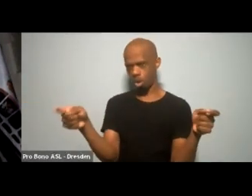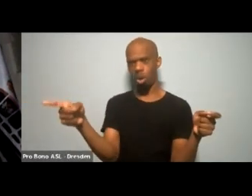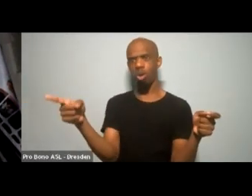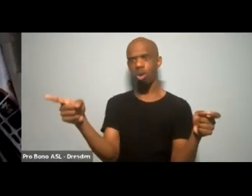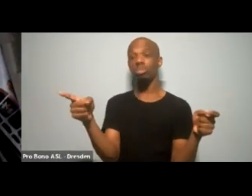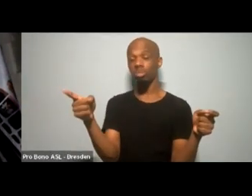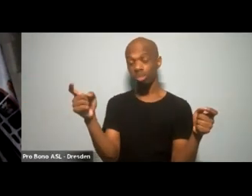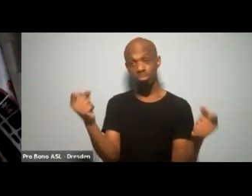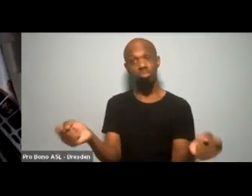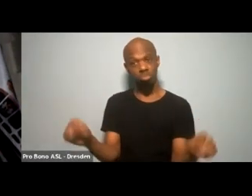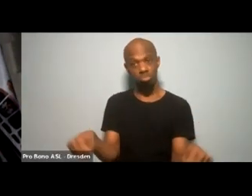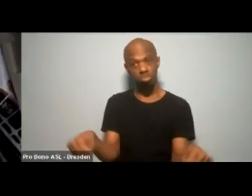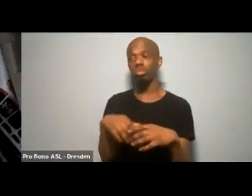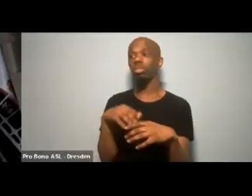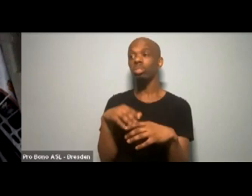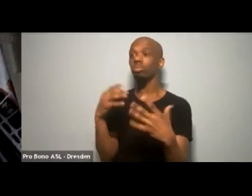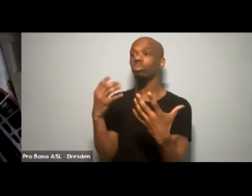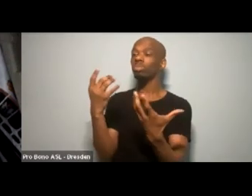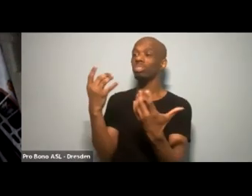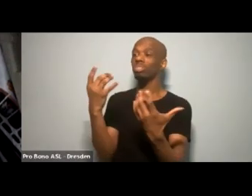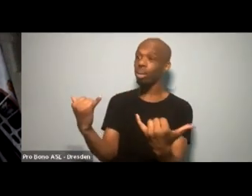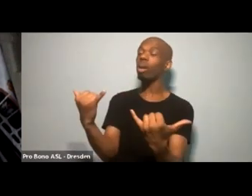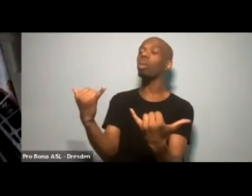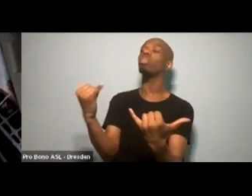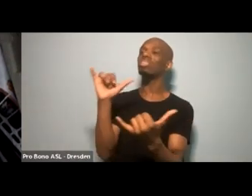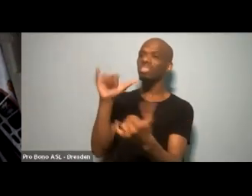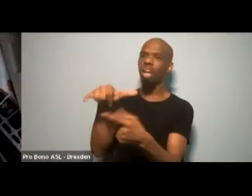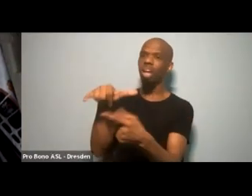And that is the idea. Let our youth grow,